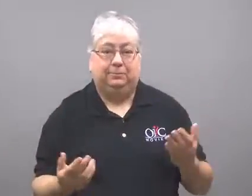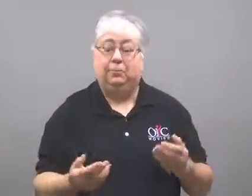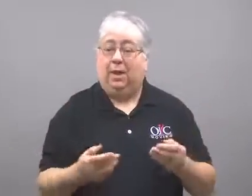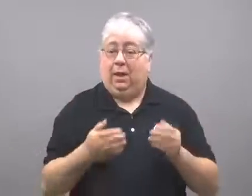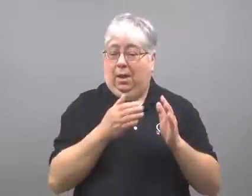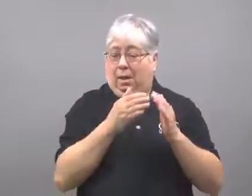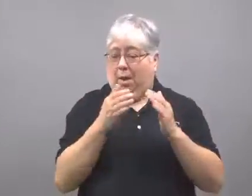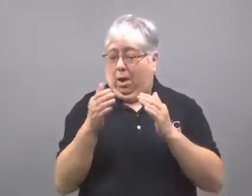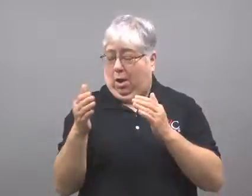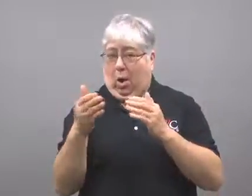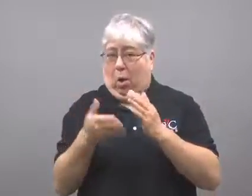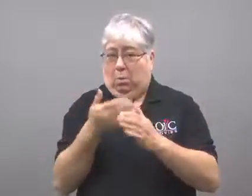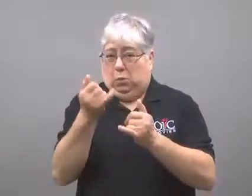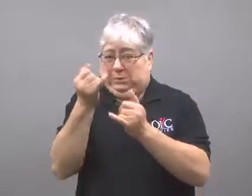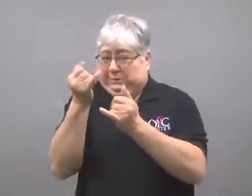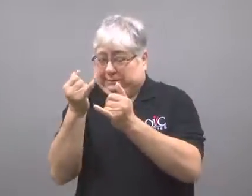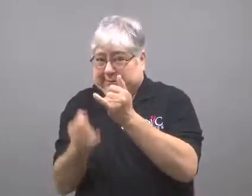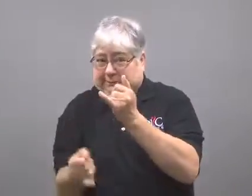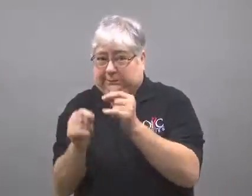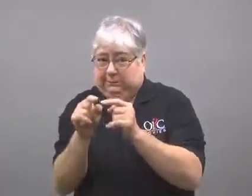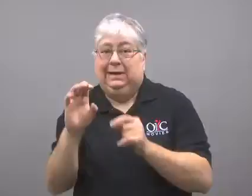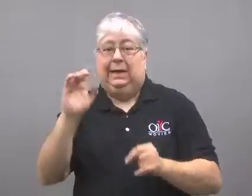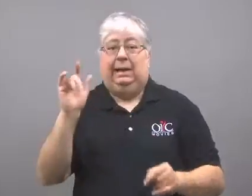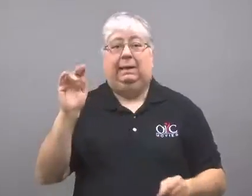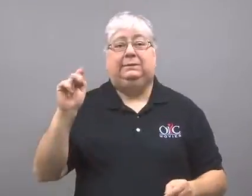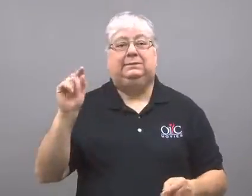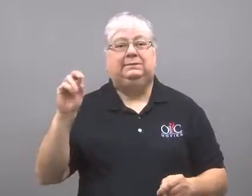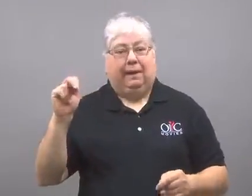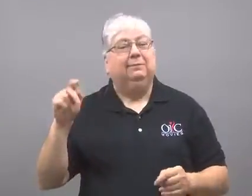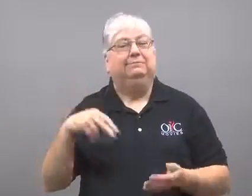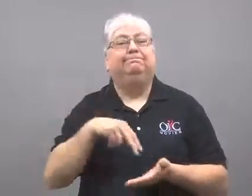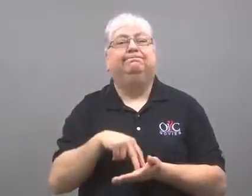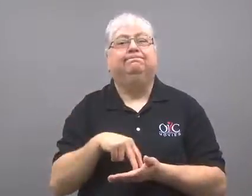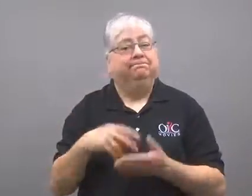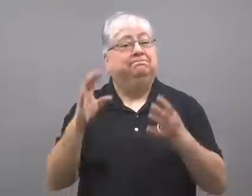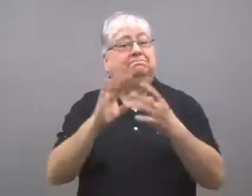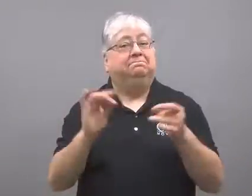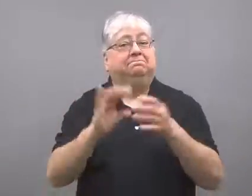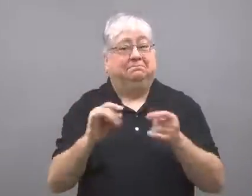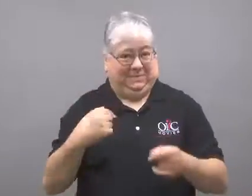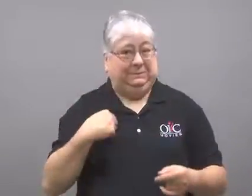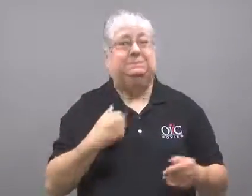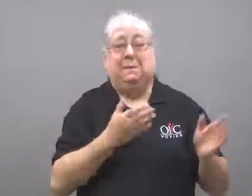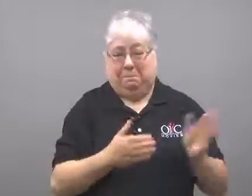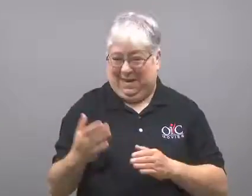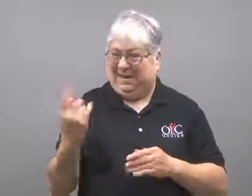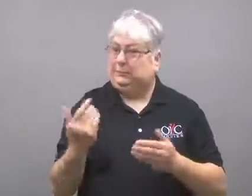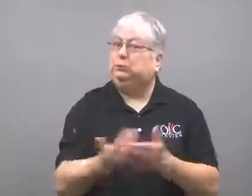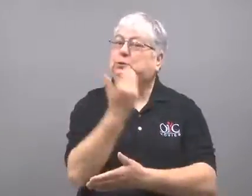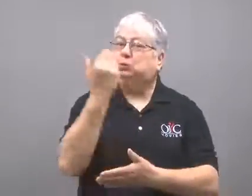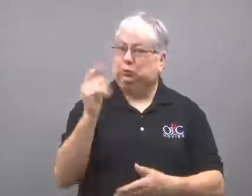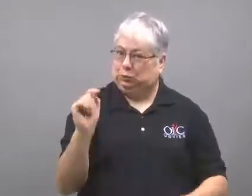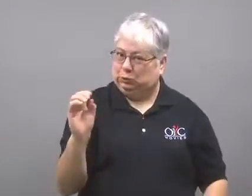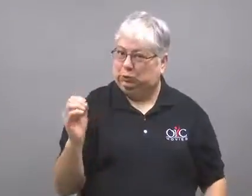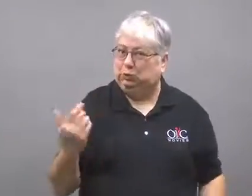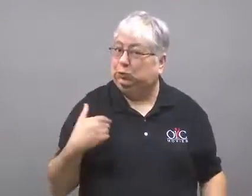Near the end, Clinton is shown standing and saying she was starting something new too.